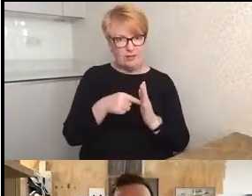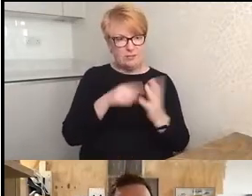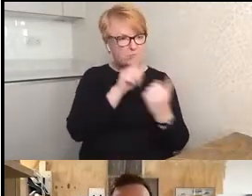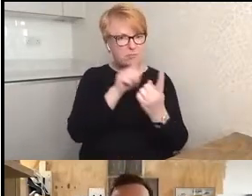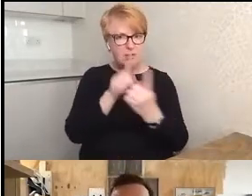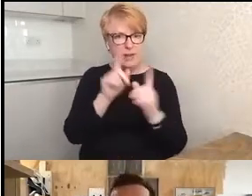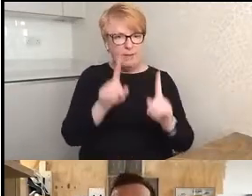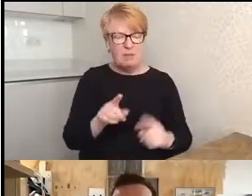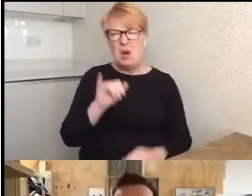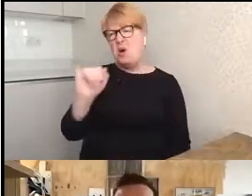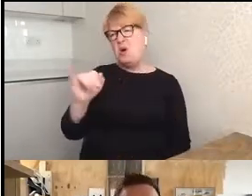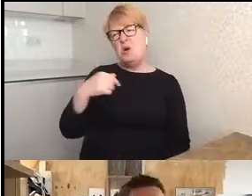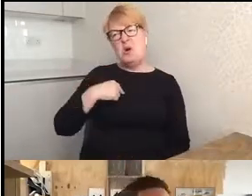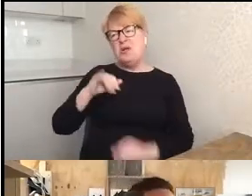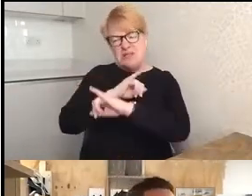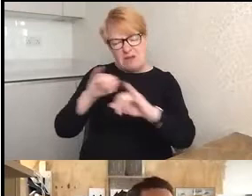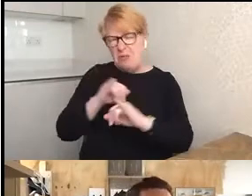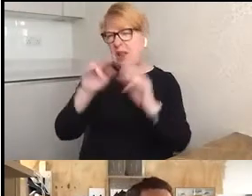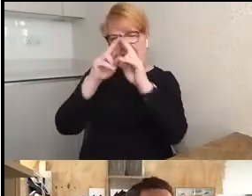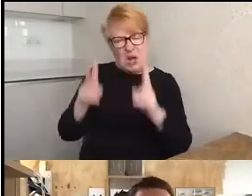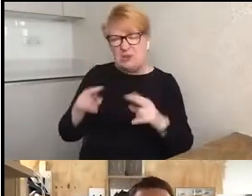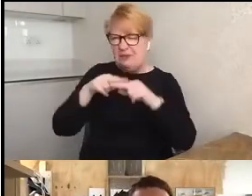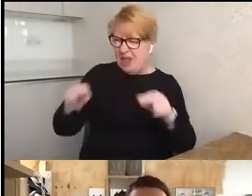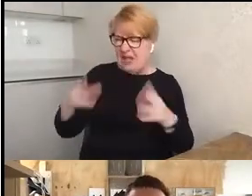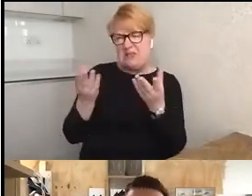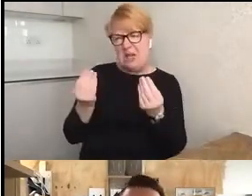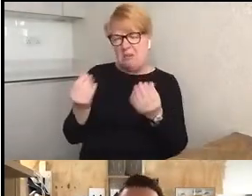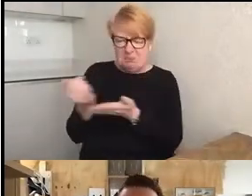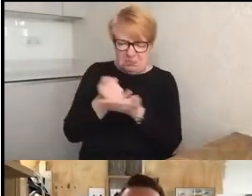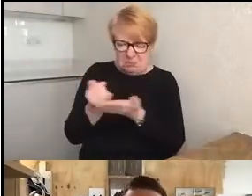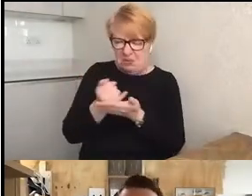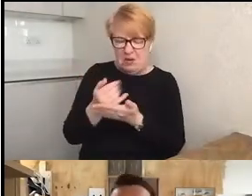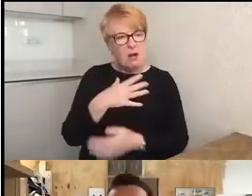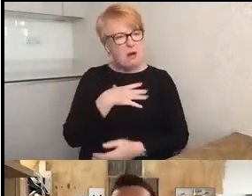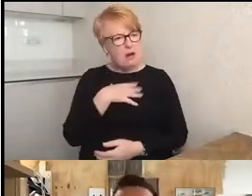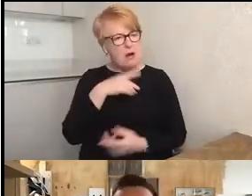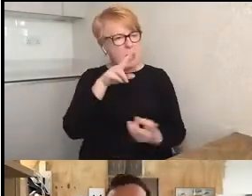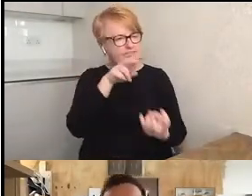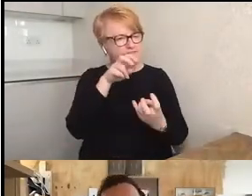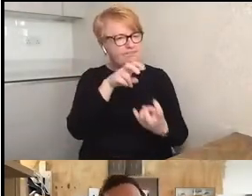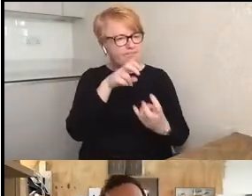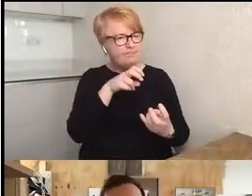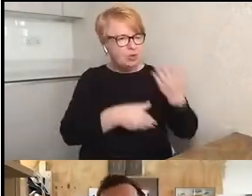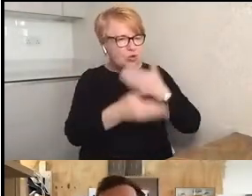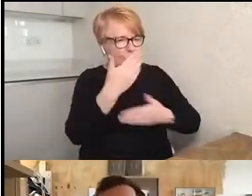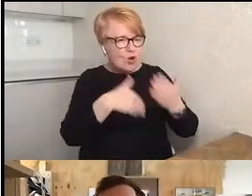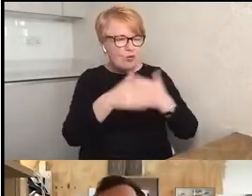from sort of, poor housing. And collecting their stories as part of the research, this is involving people in the research of this work.